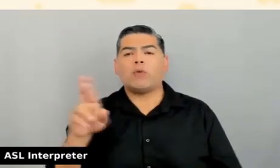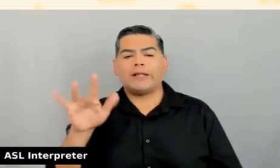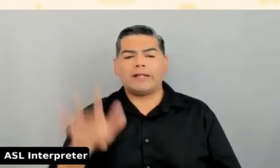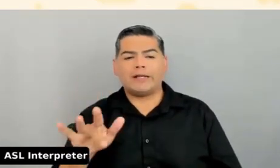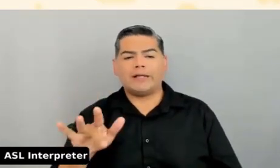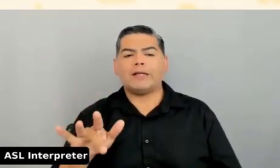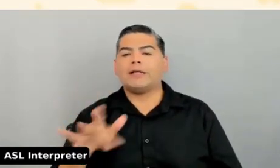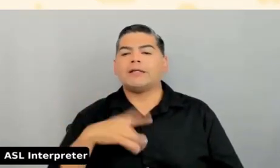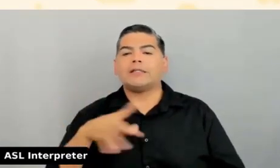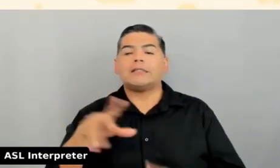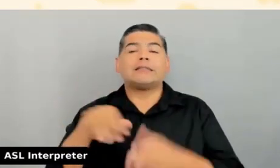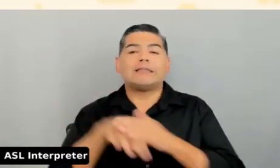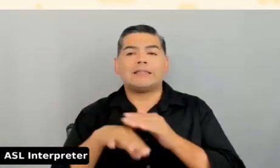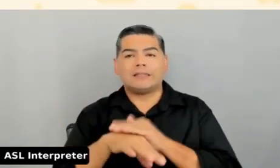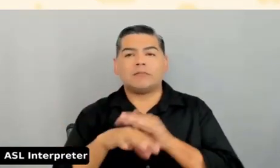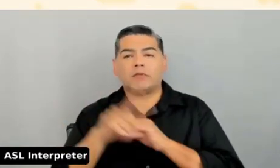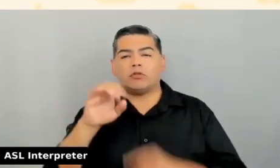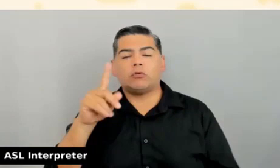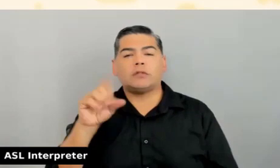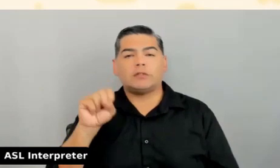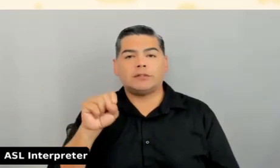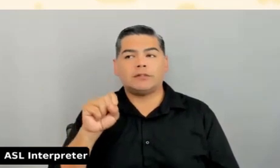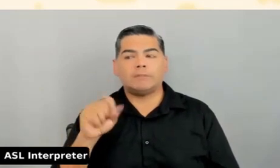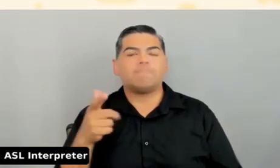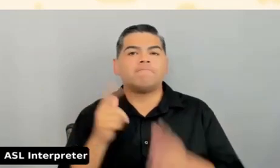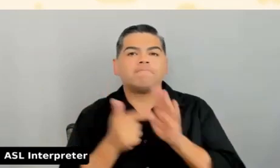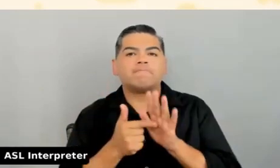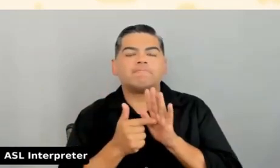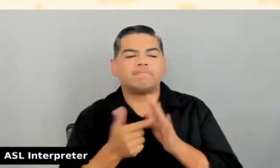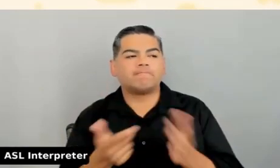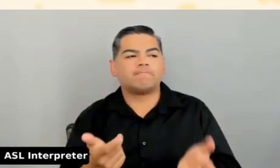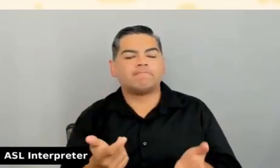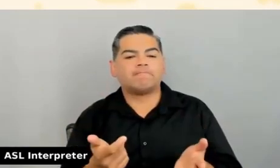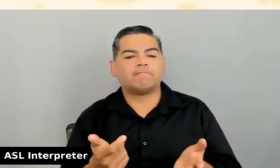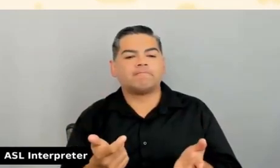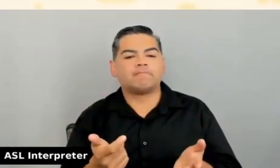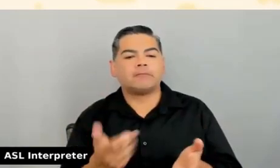some of their accessibility tools. For example, something like speech.